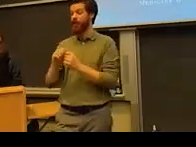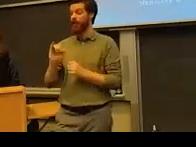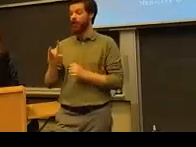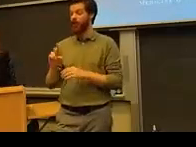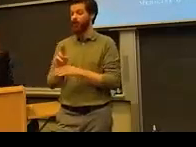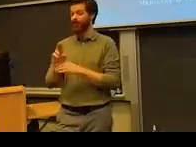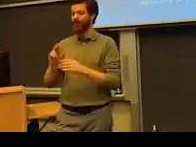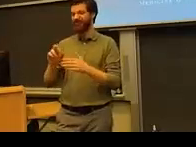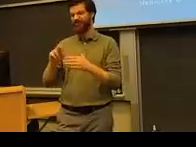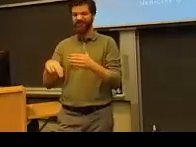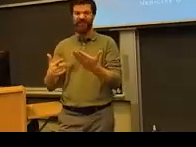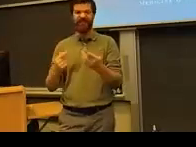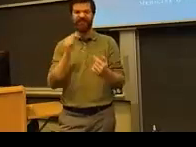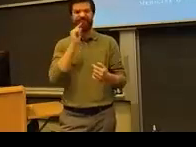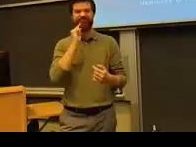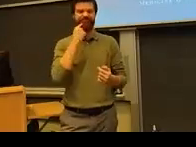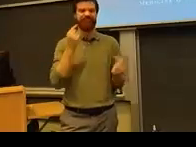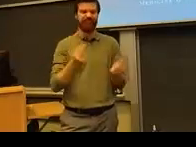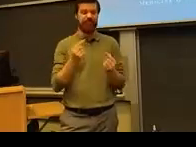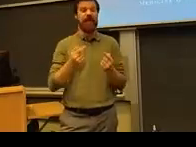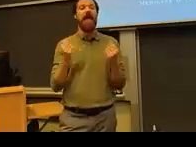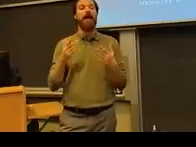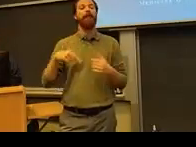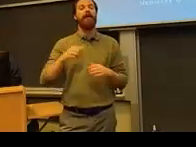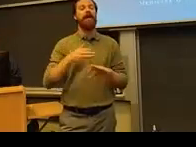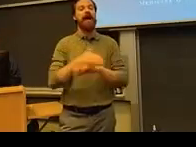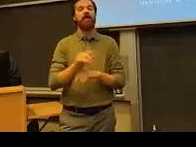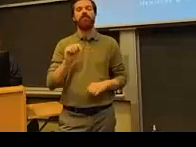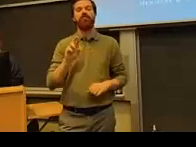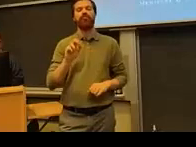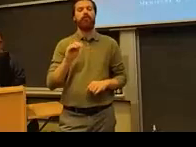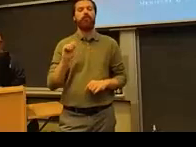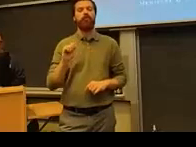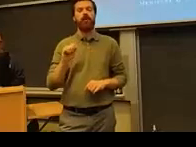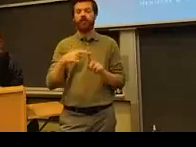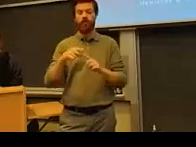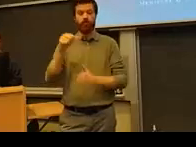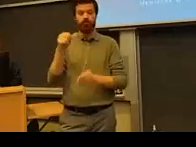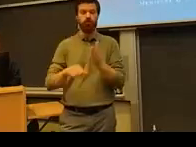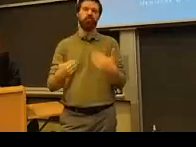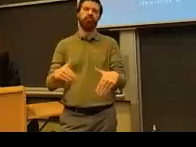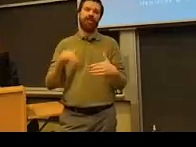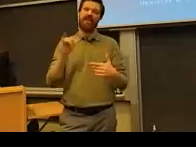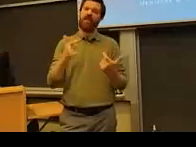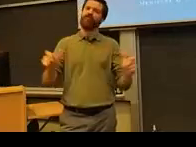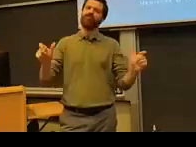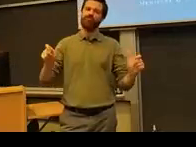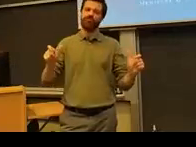who enter the unit after a trauma or um a surgery are quite large and as I understand it open heart